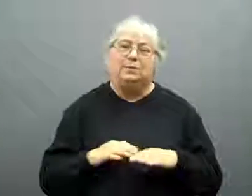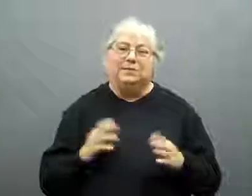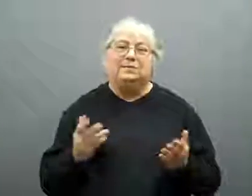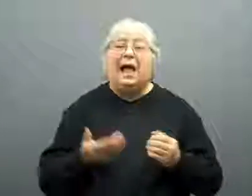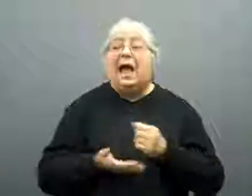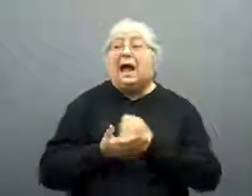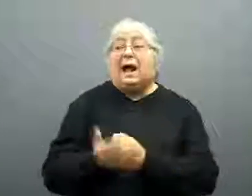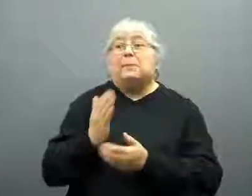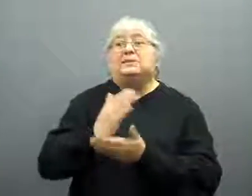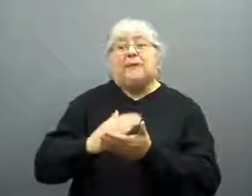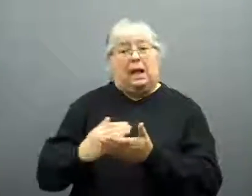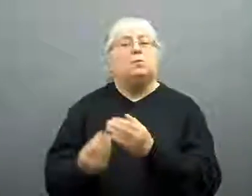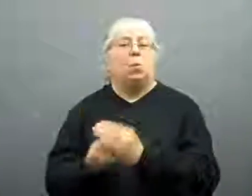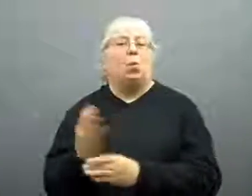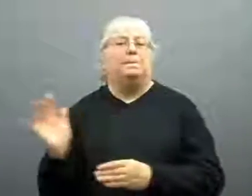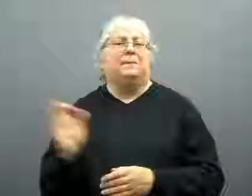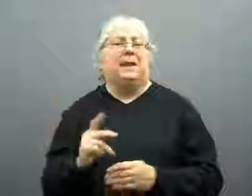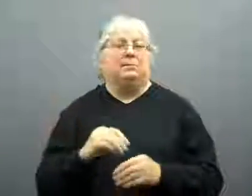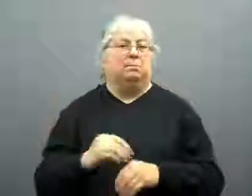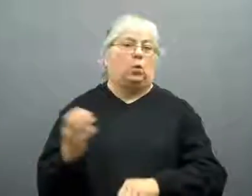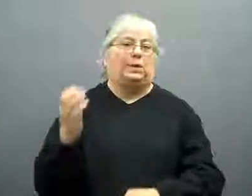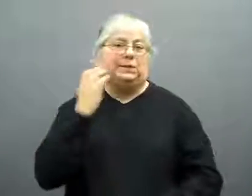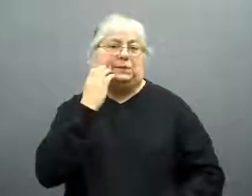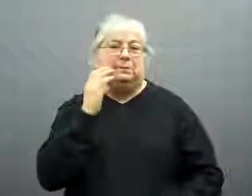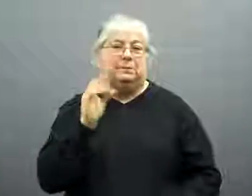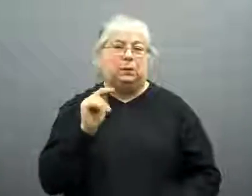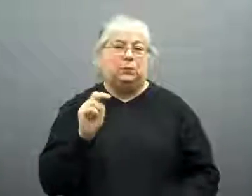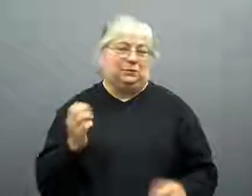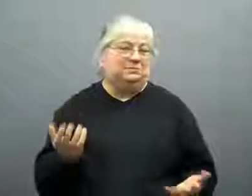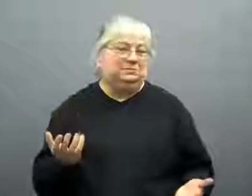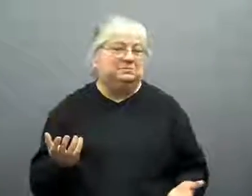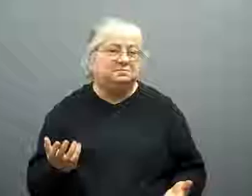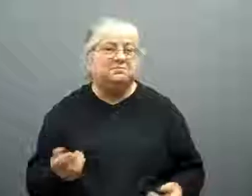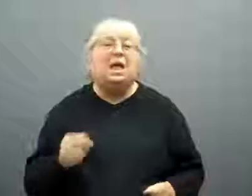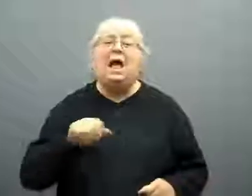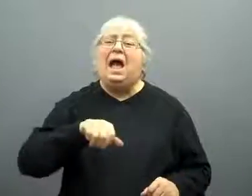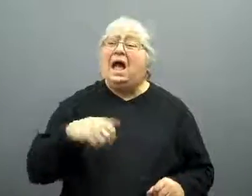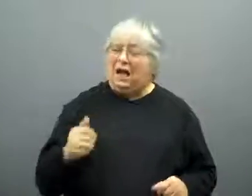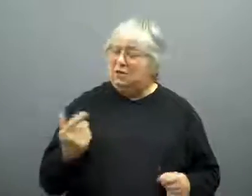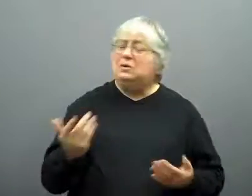and for some, actually helps bone regenerate.